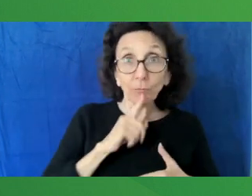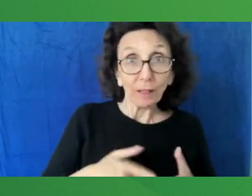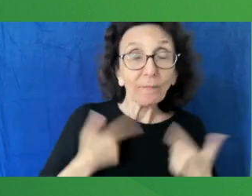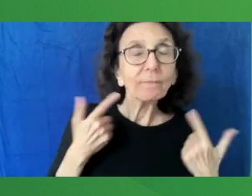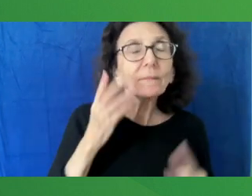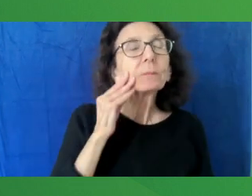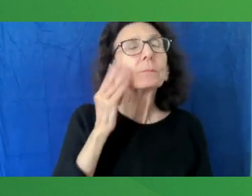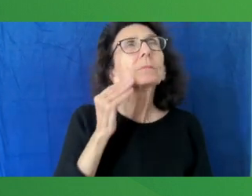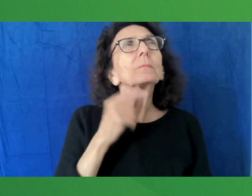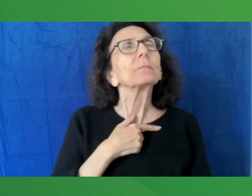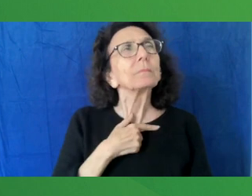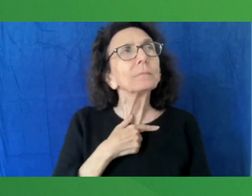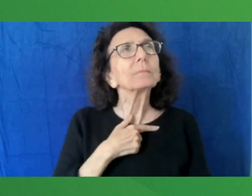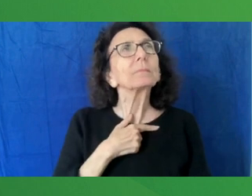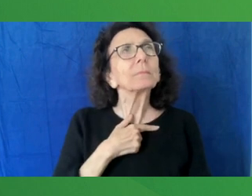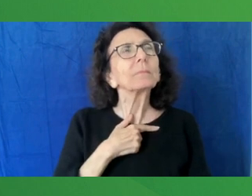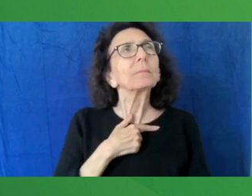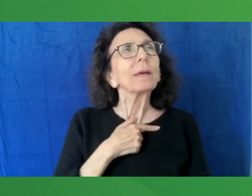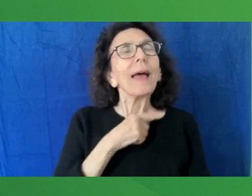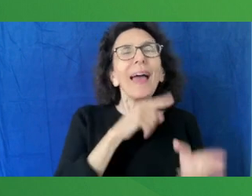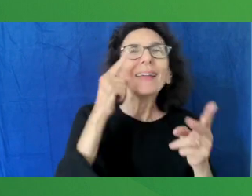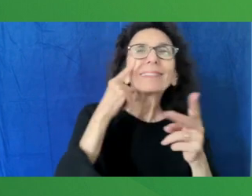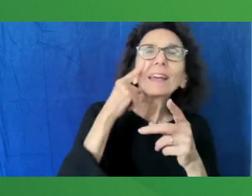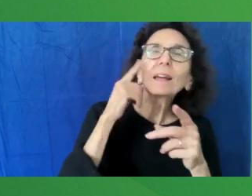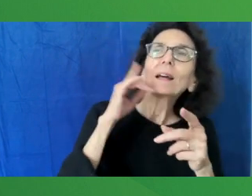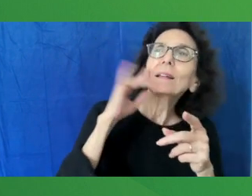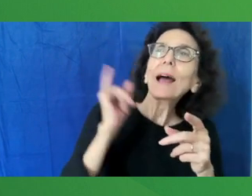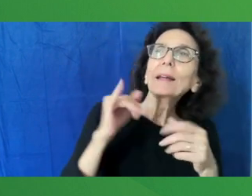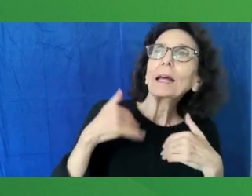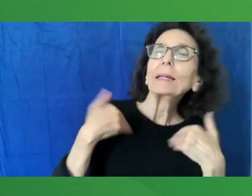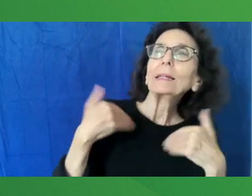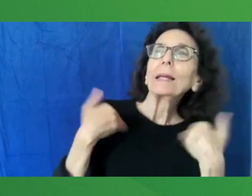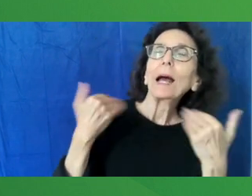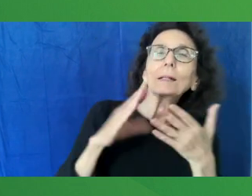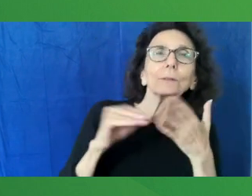And again, try to think about what a middle school student would say.